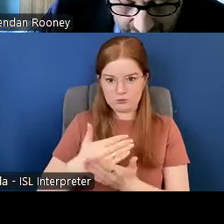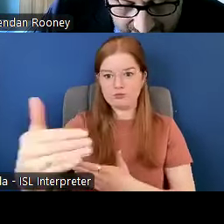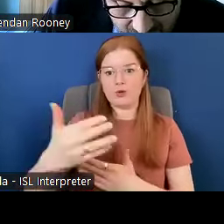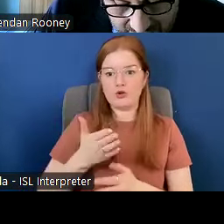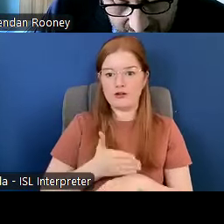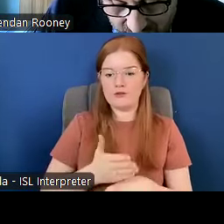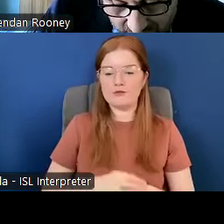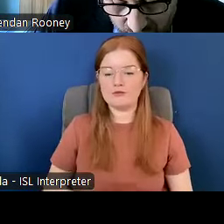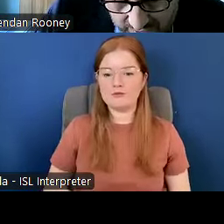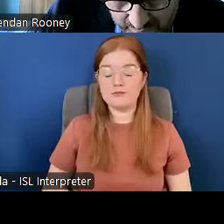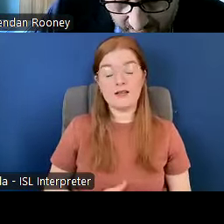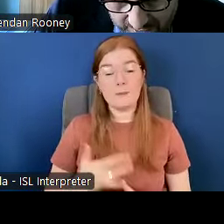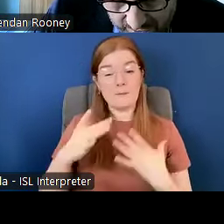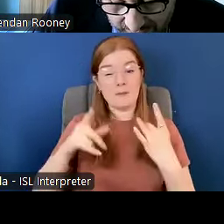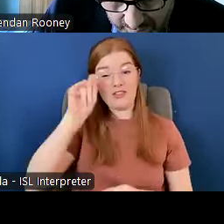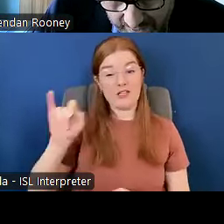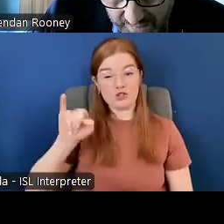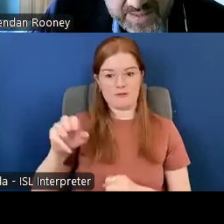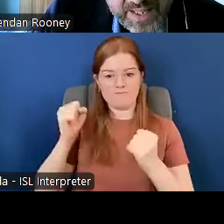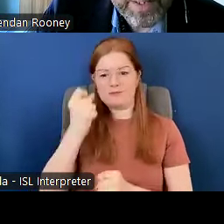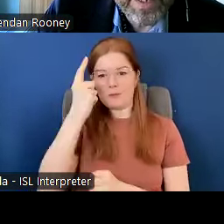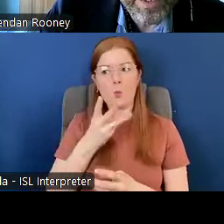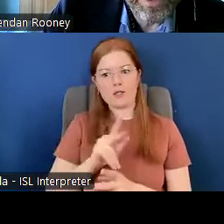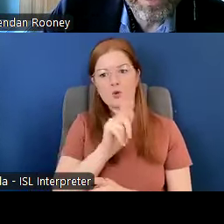It's been suggested that Jellett was inspired to travel to Paris having seen an